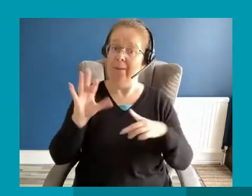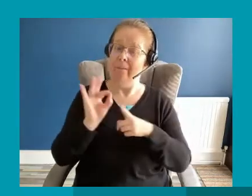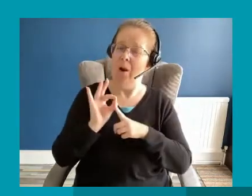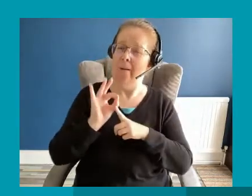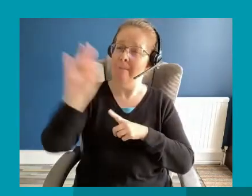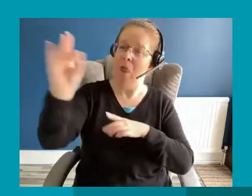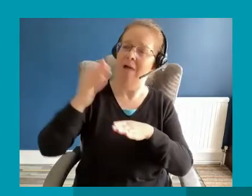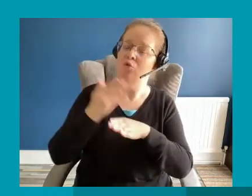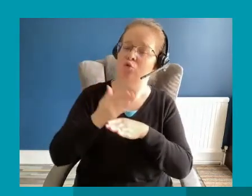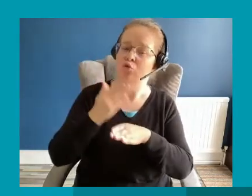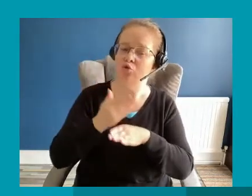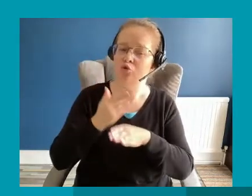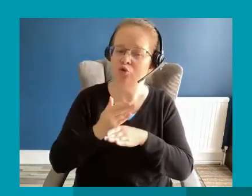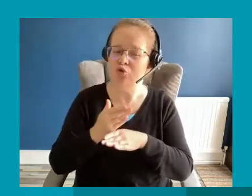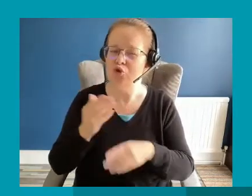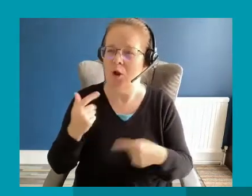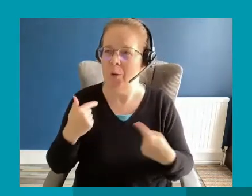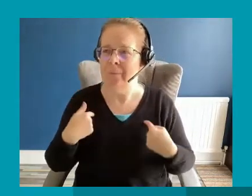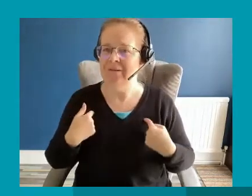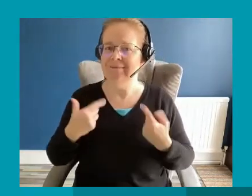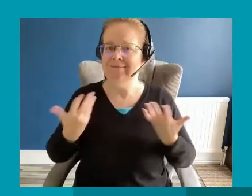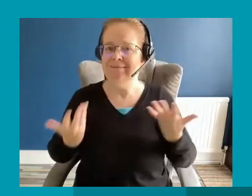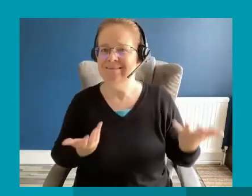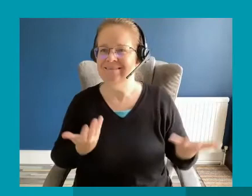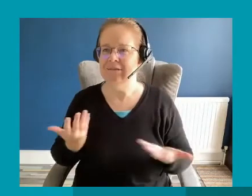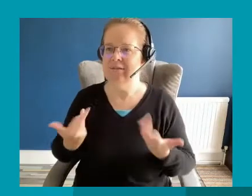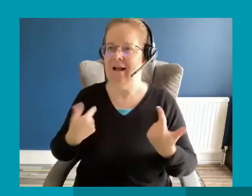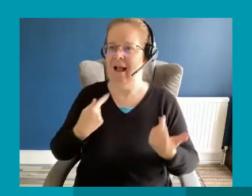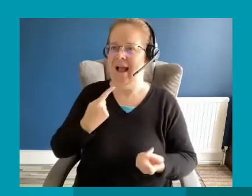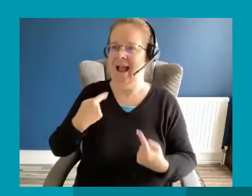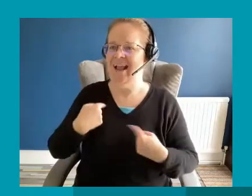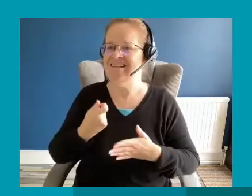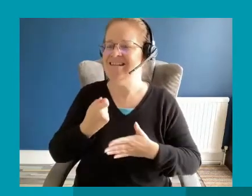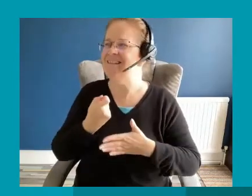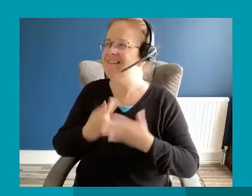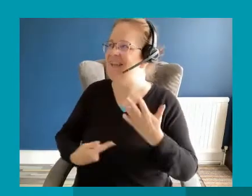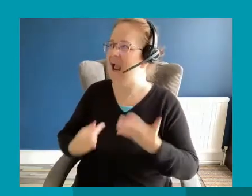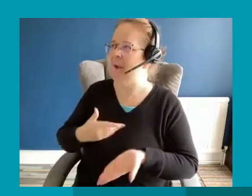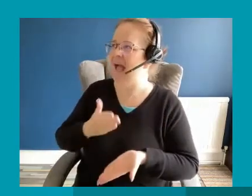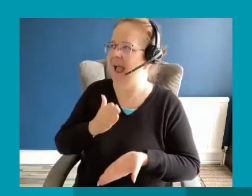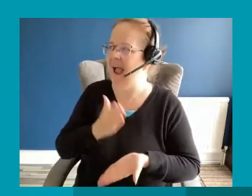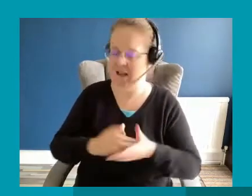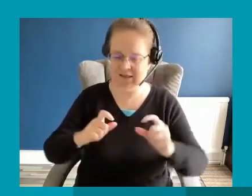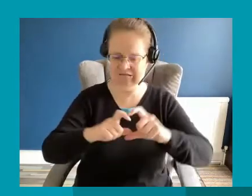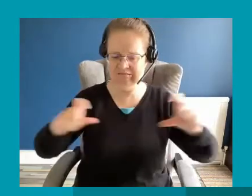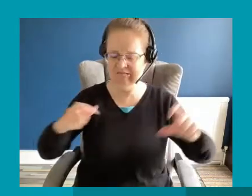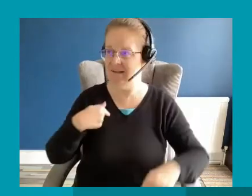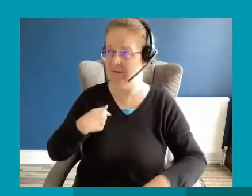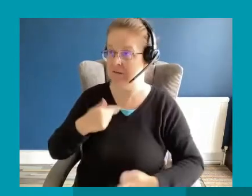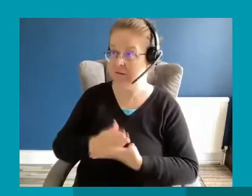For a job and there was that. Are you disabled? It came up, flashed up over that location form.